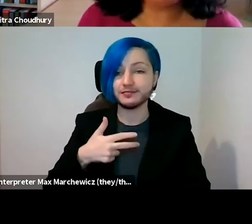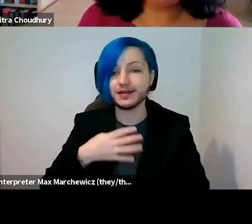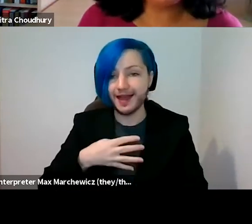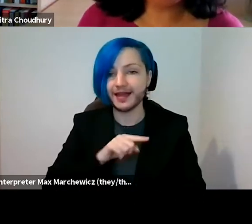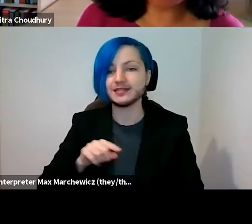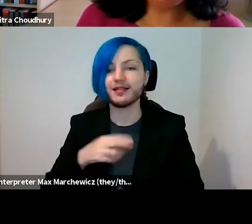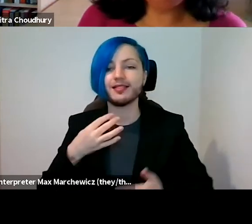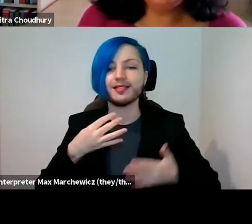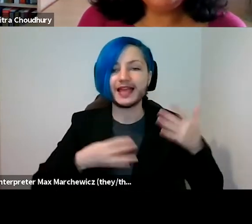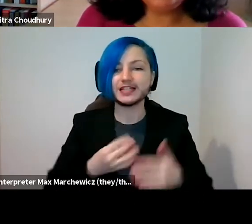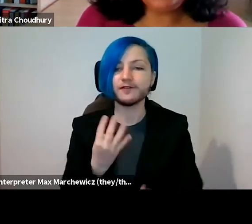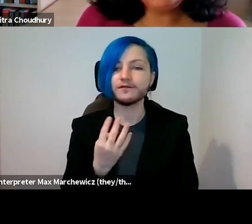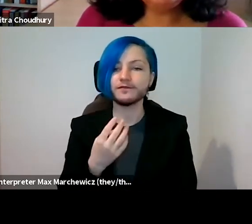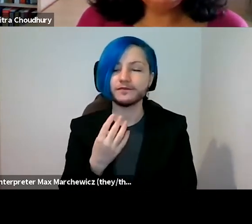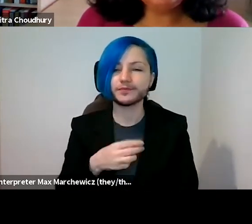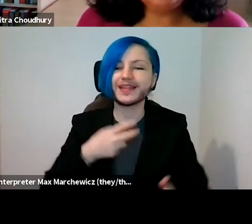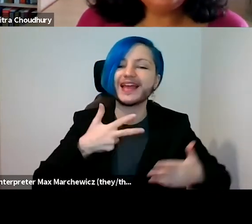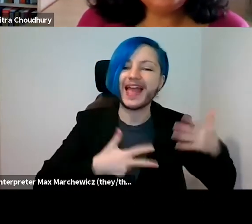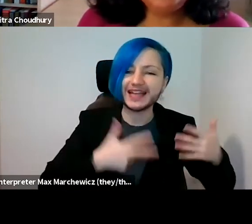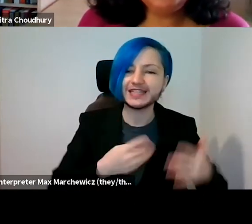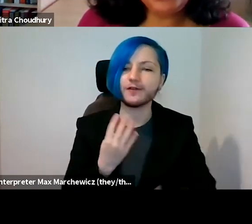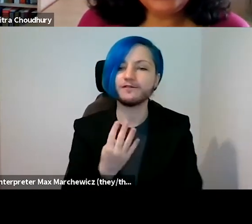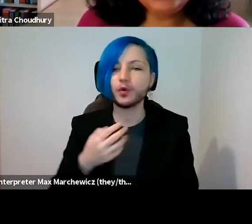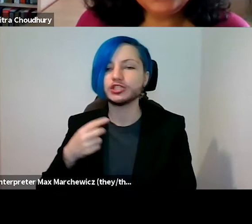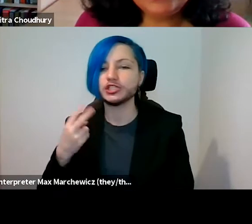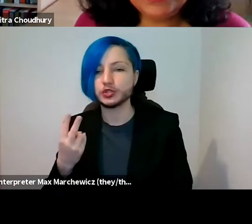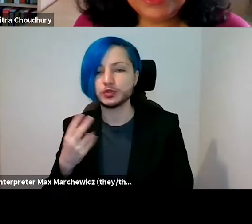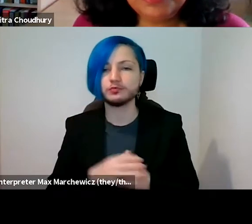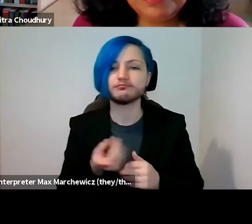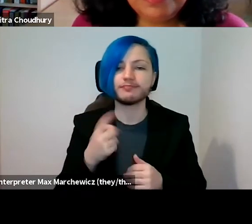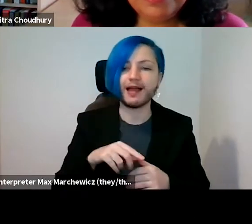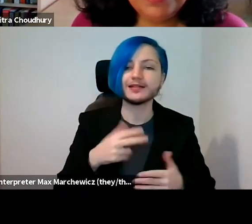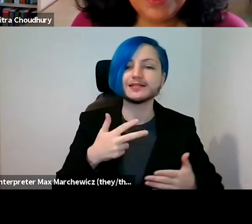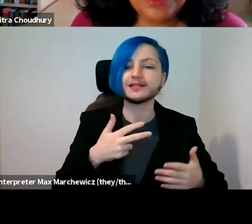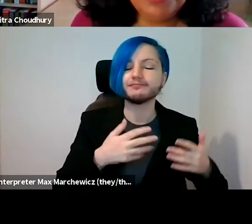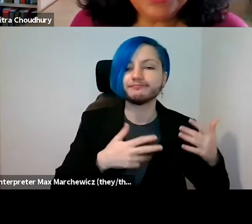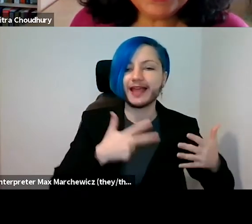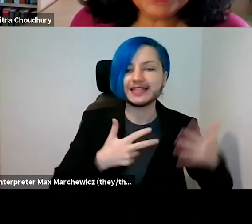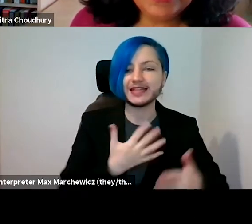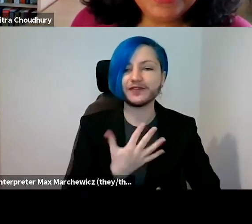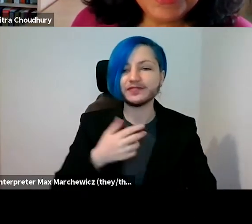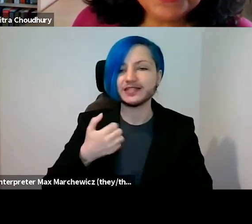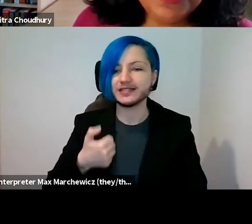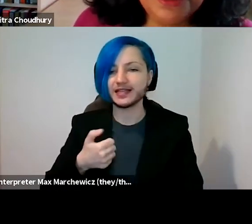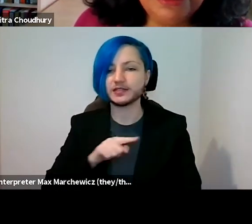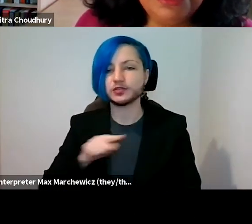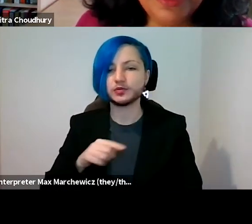and then again from 1856 to 1860. But interestingly, and as we know,